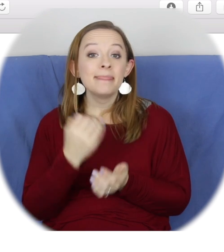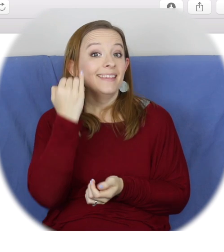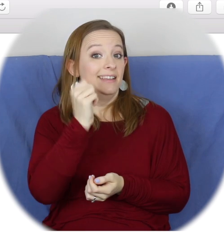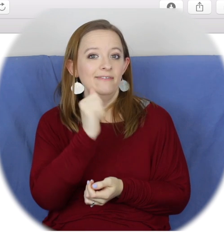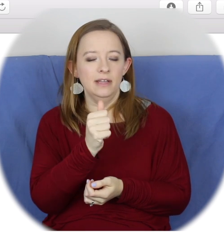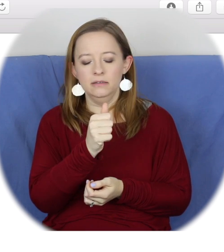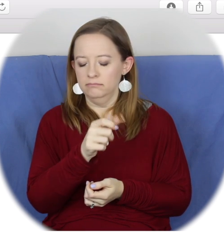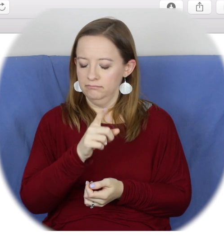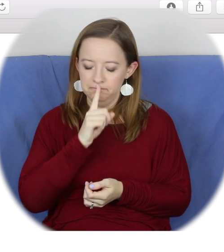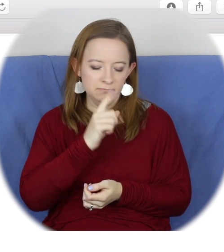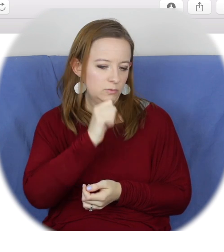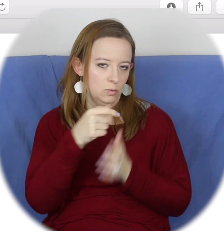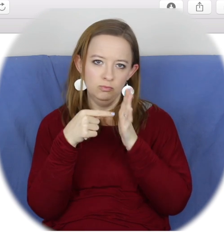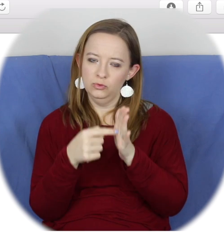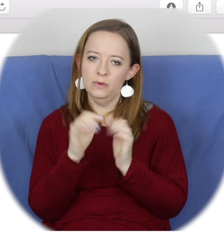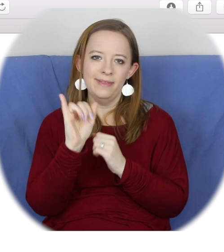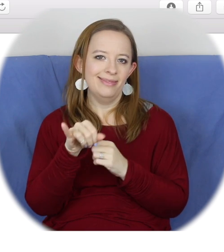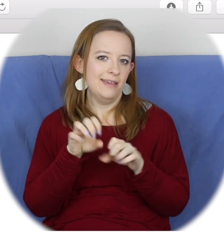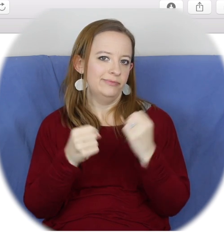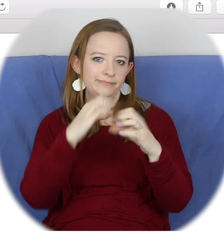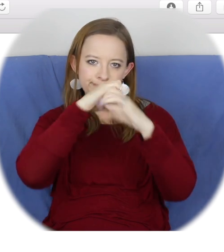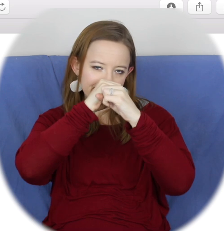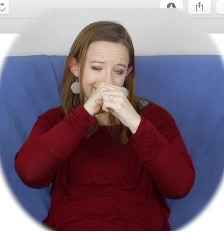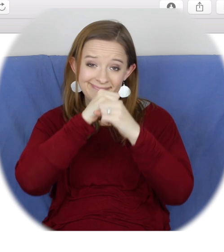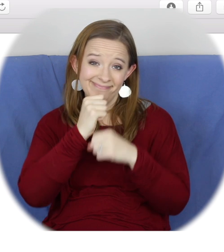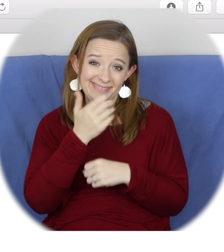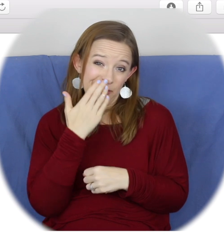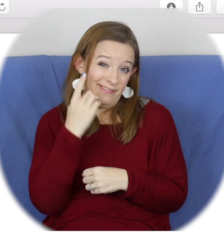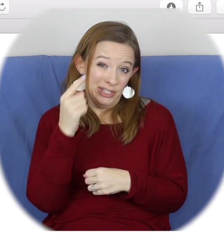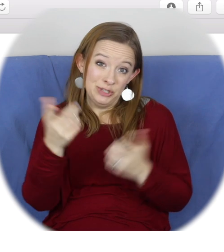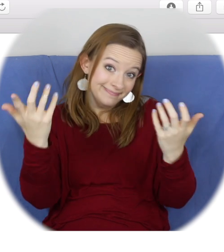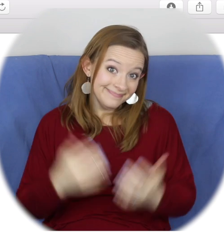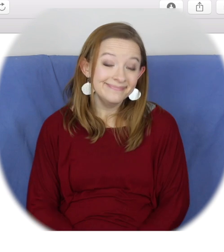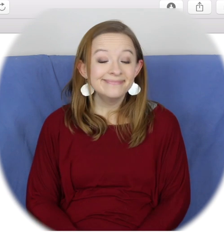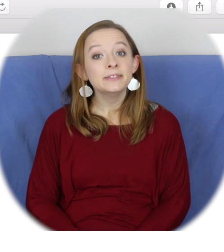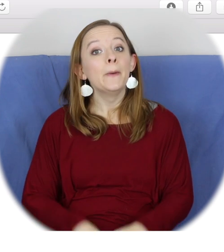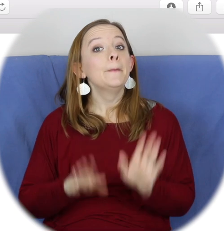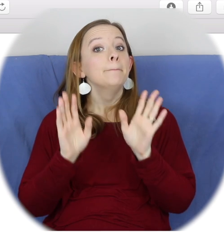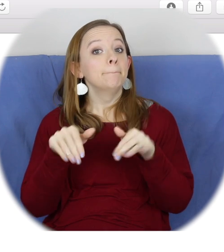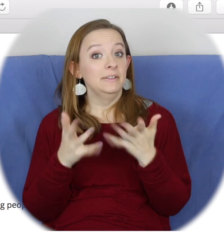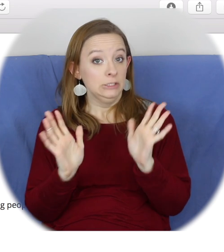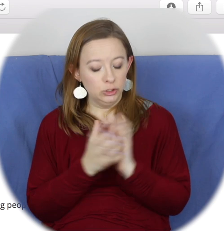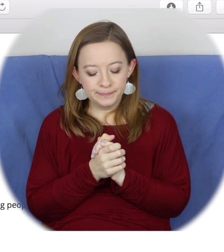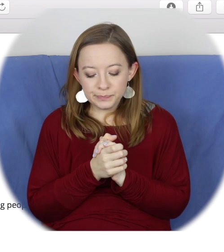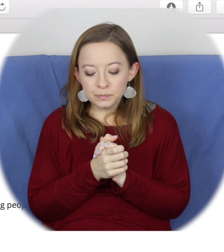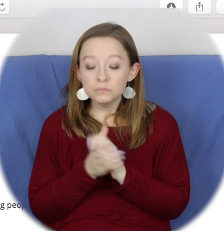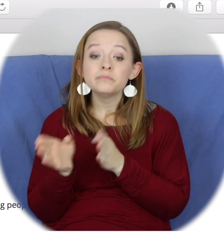Otherwise do not show it because that's a breach of confidentiality and that doesn't look good for you. So, let's get out of this.